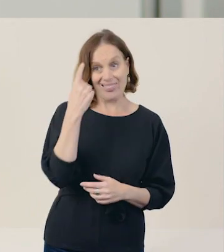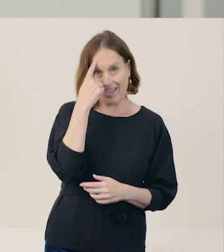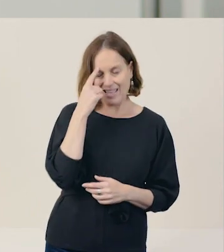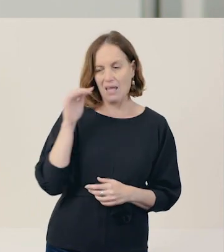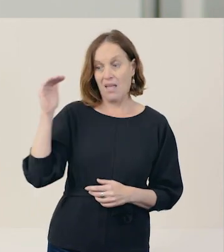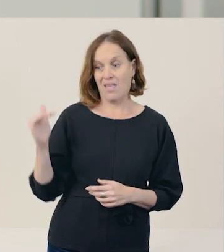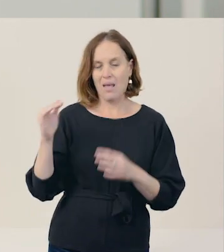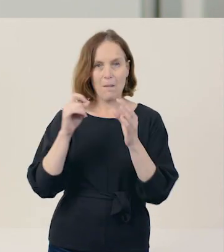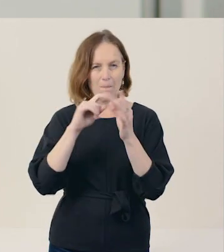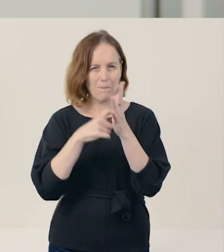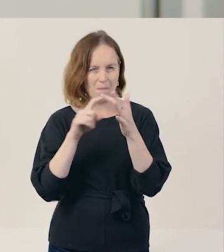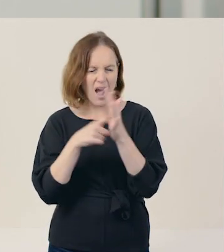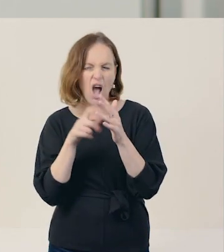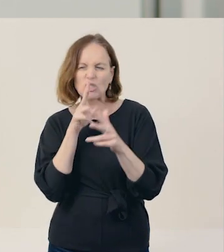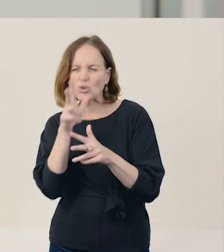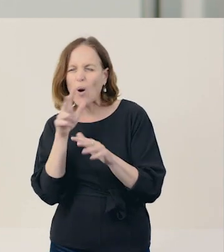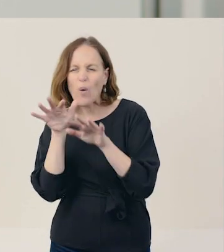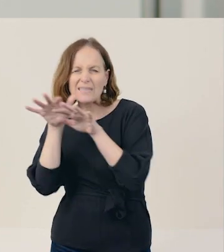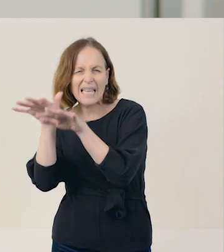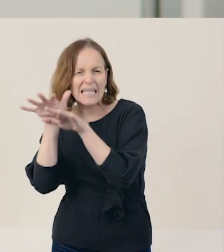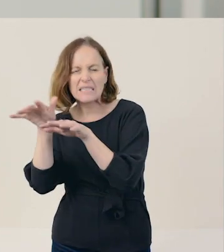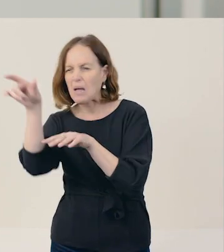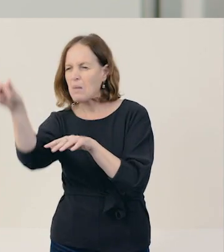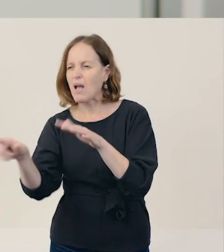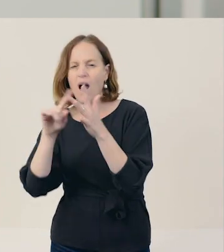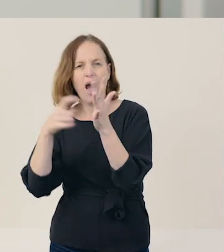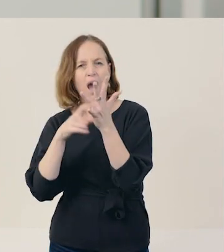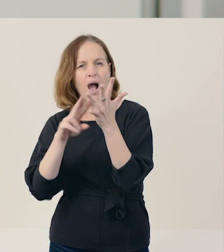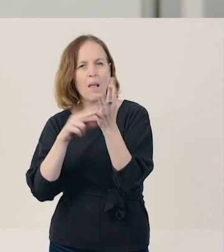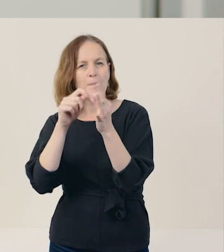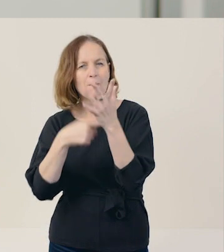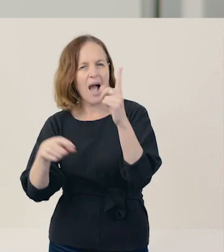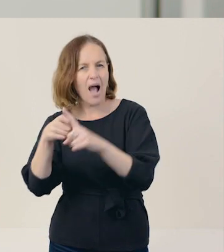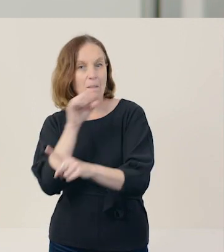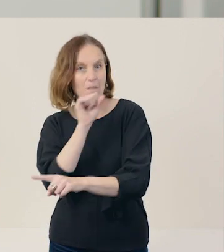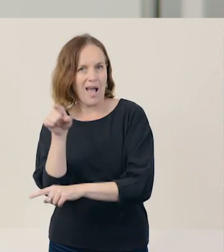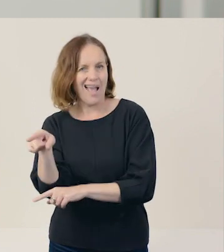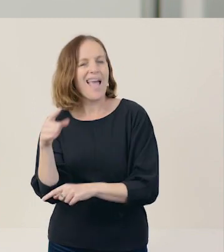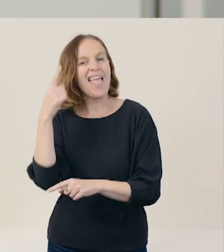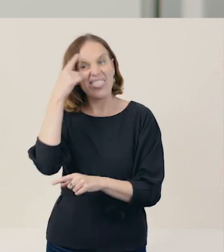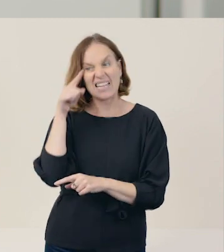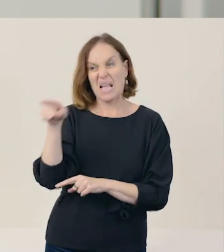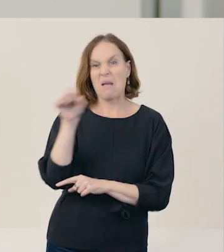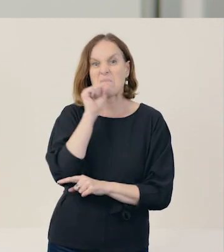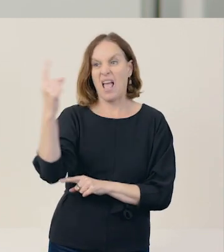I think the fact that the barber thinks it would be a lark, or a joke, to play a trick on the man from Ironbark, tells us he thinks the man